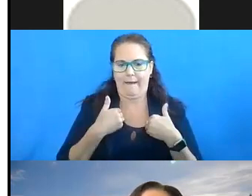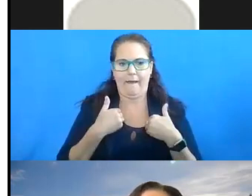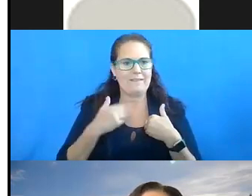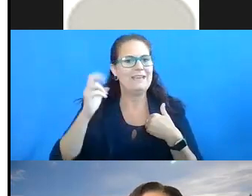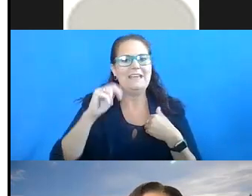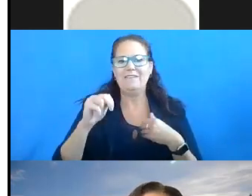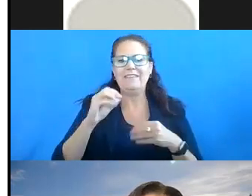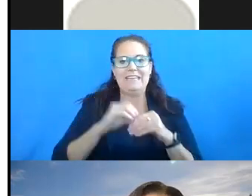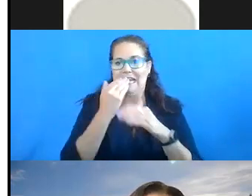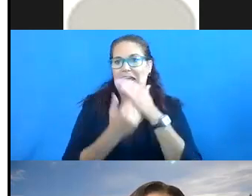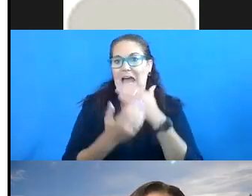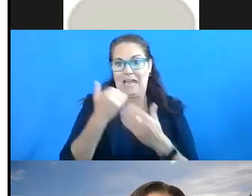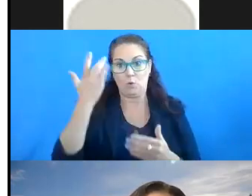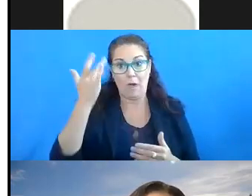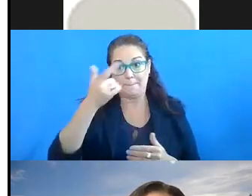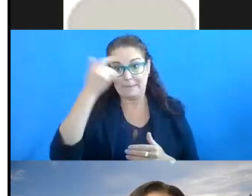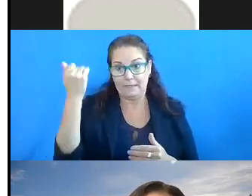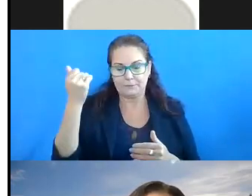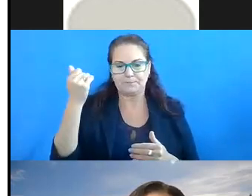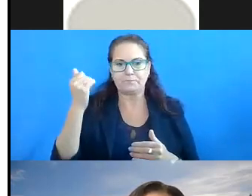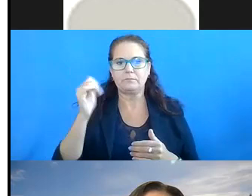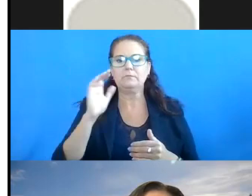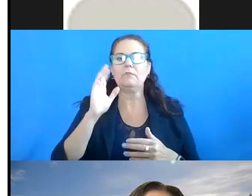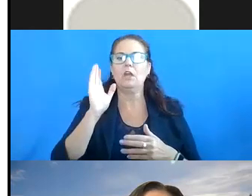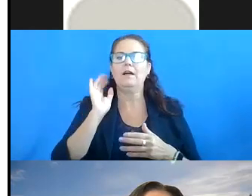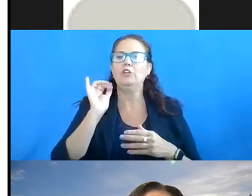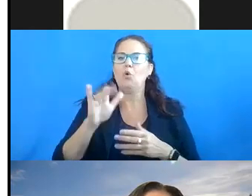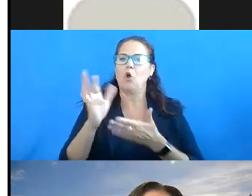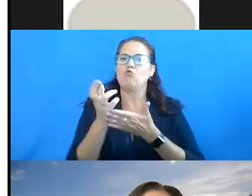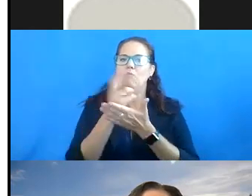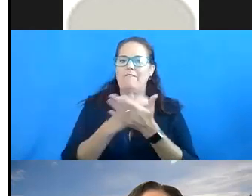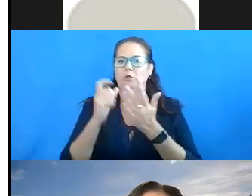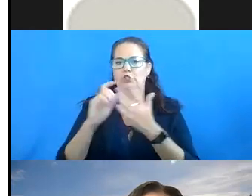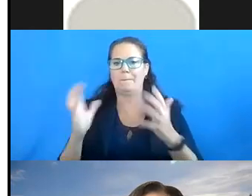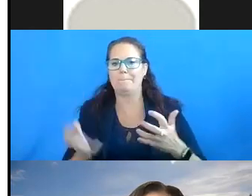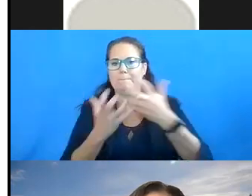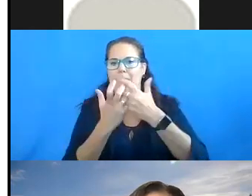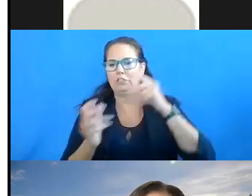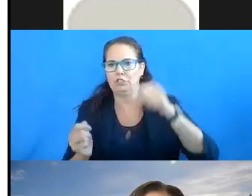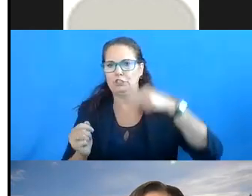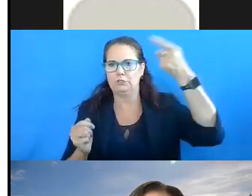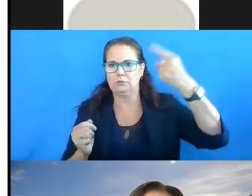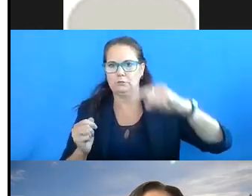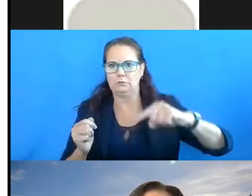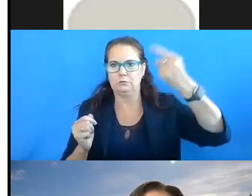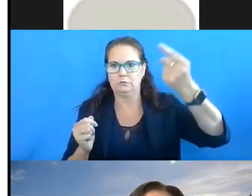in-kind costs, because your revenues should match your expenses, so if you have your organization